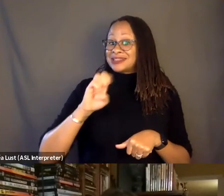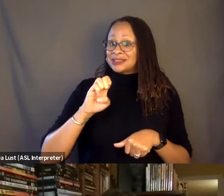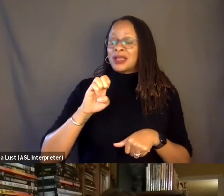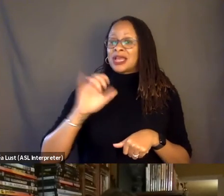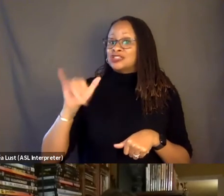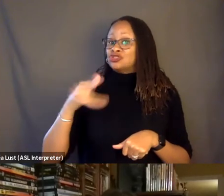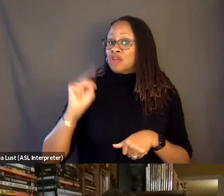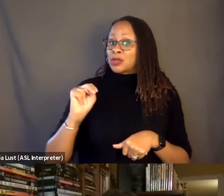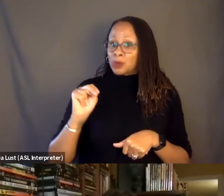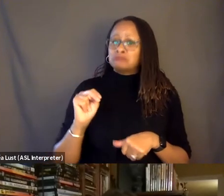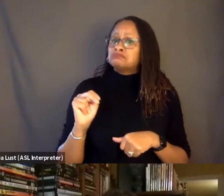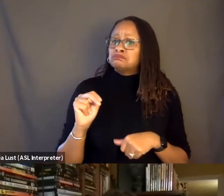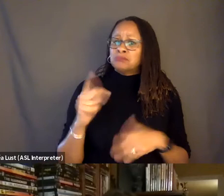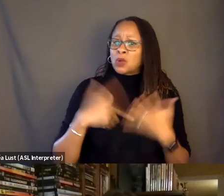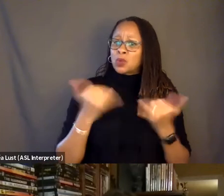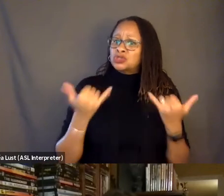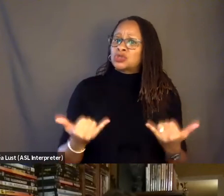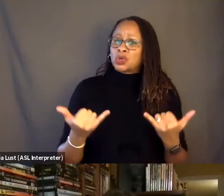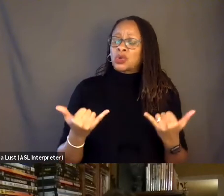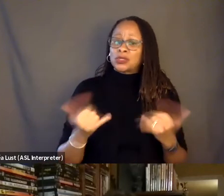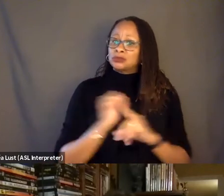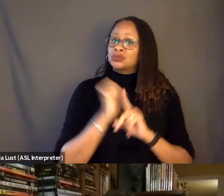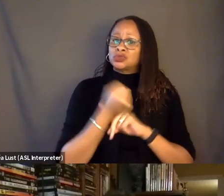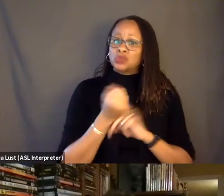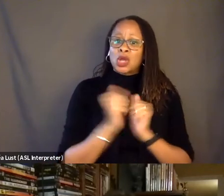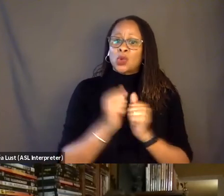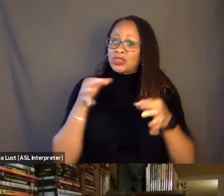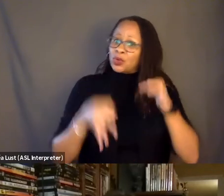What is the current situation with the courts?